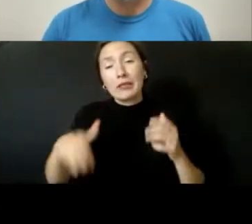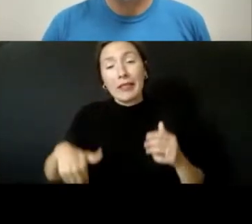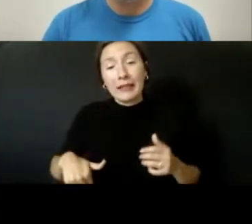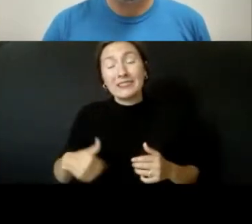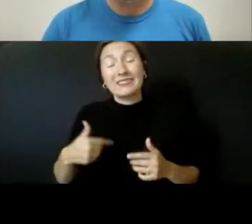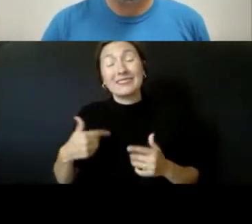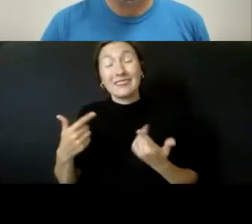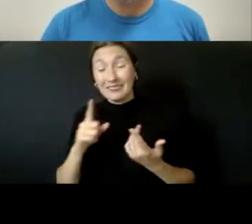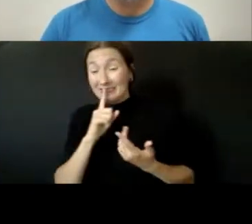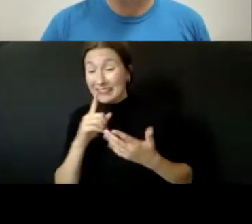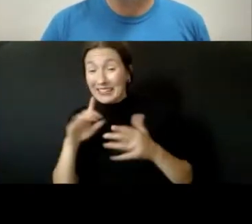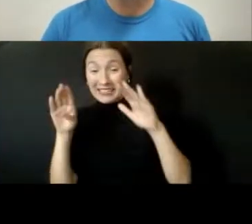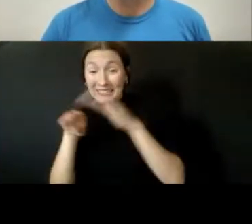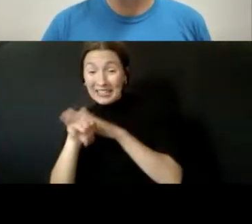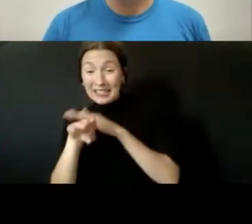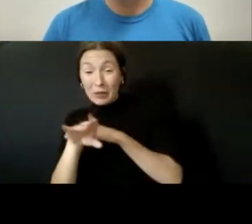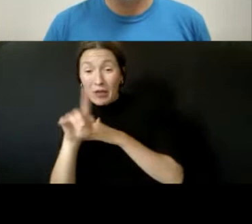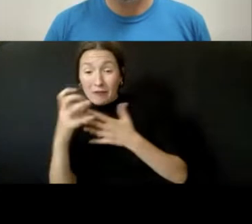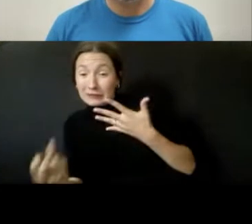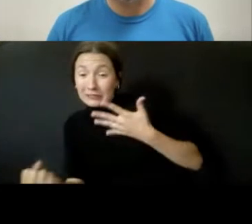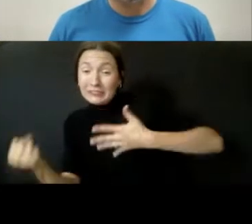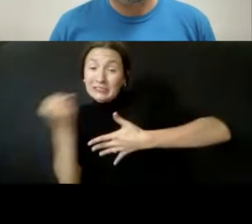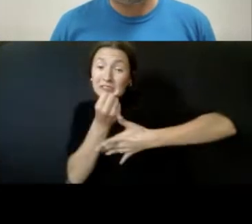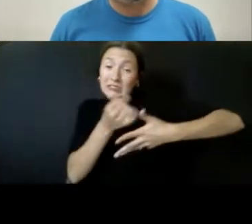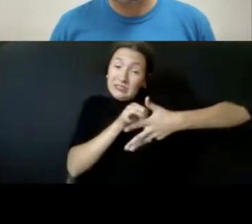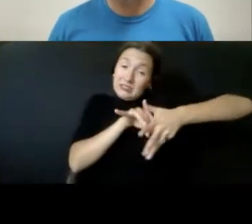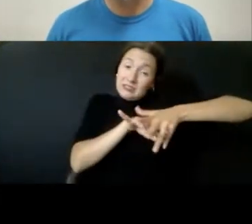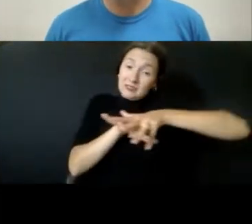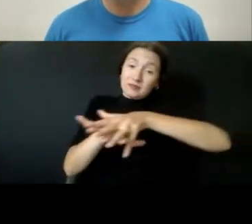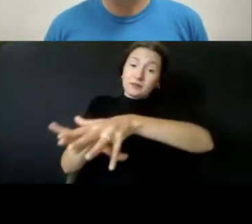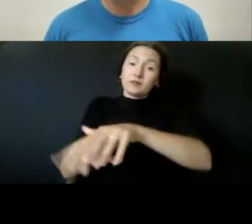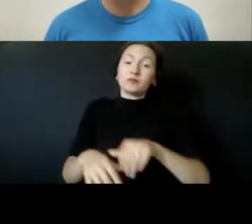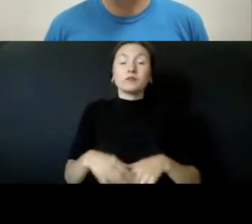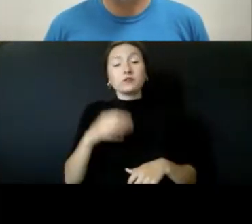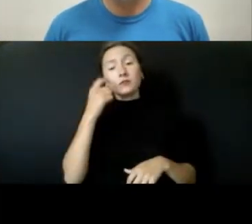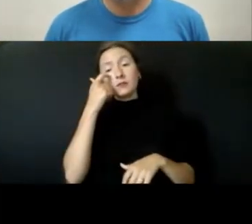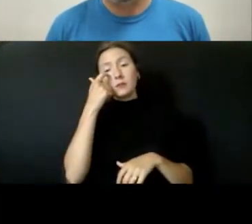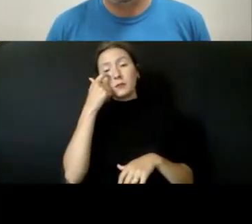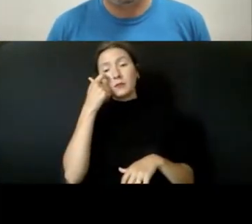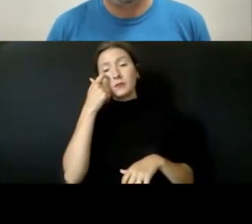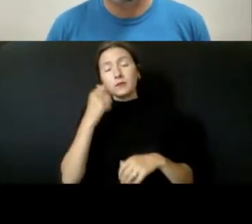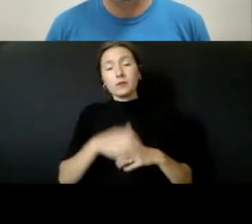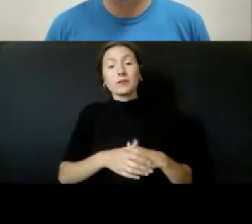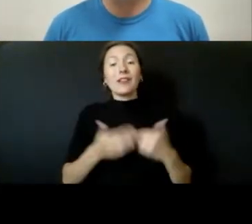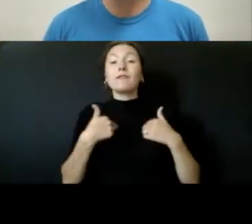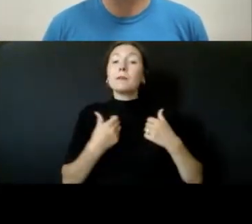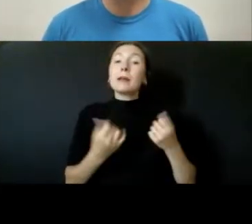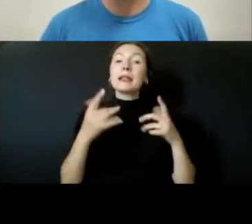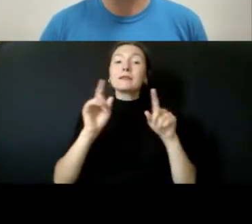right so so from ux field there's um you know design systems that are being built in um and